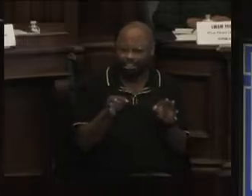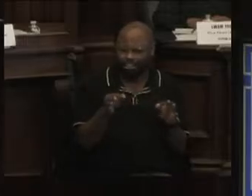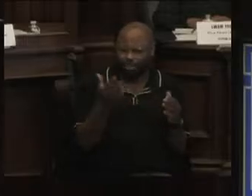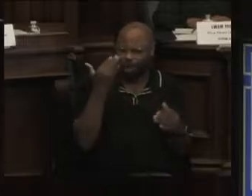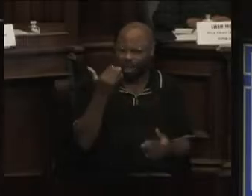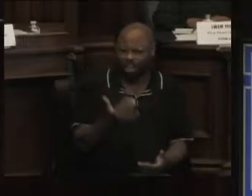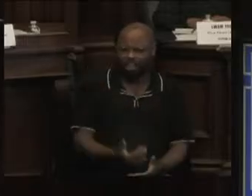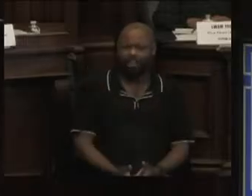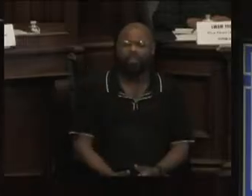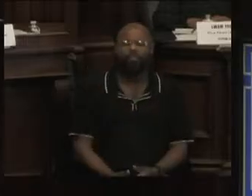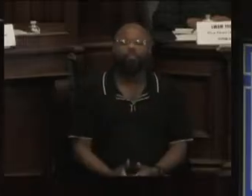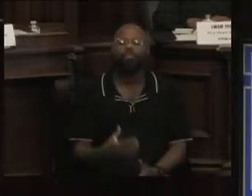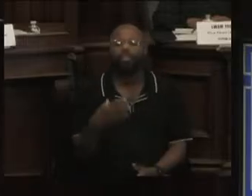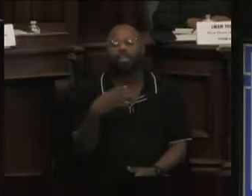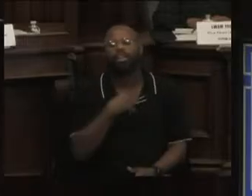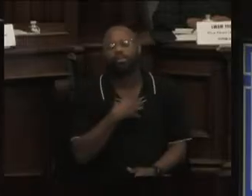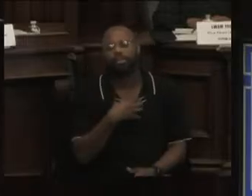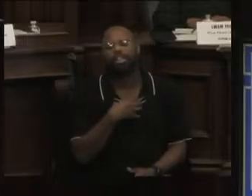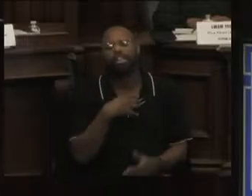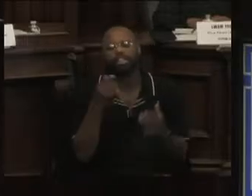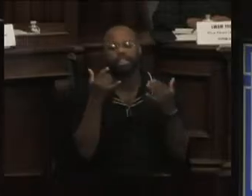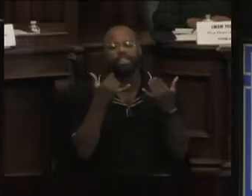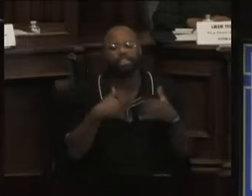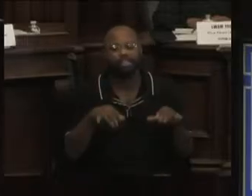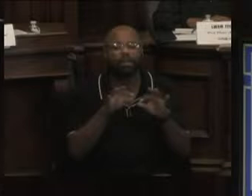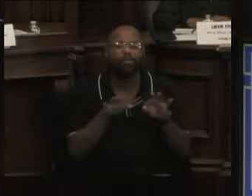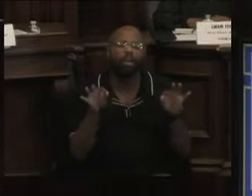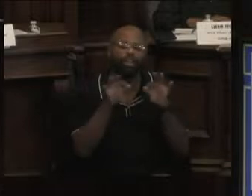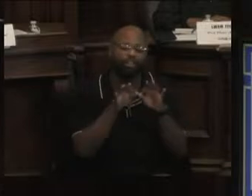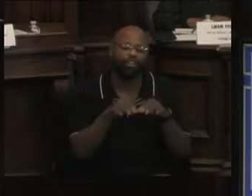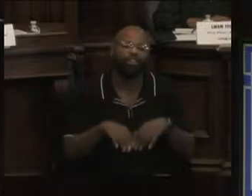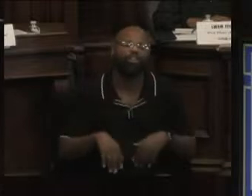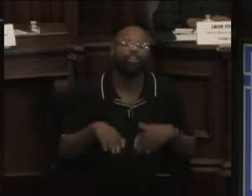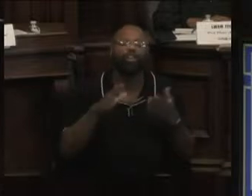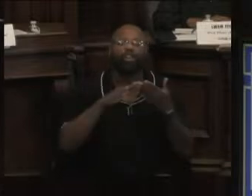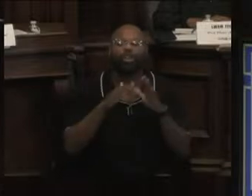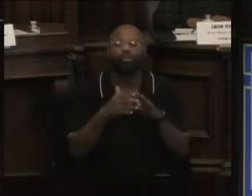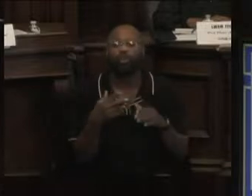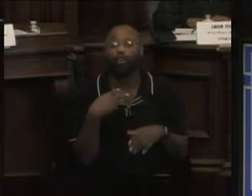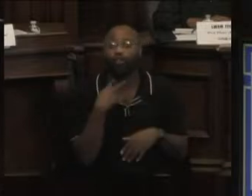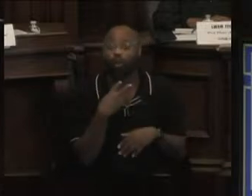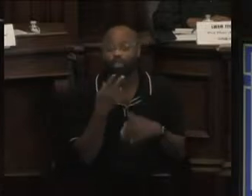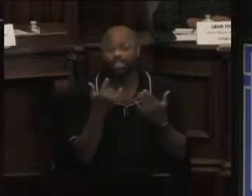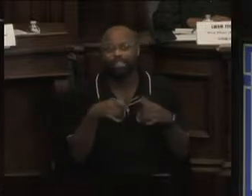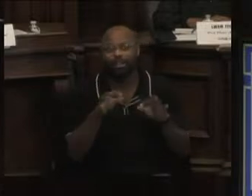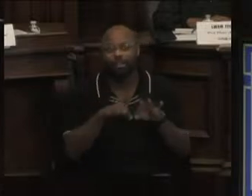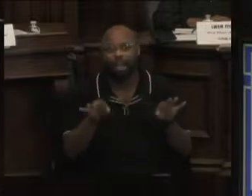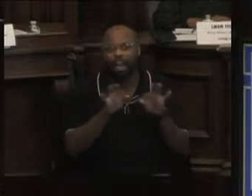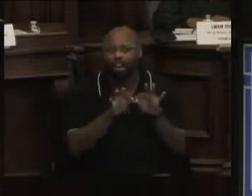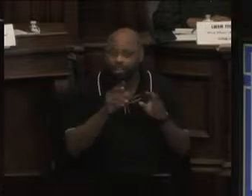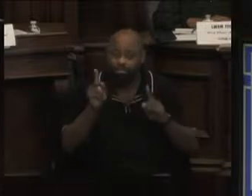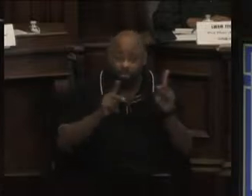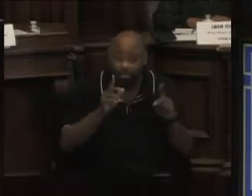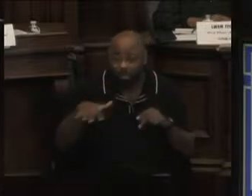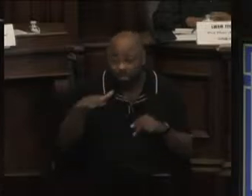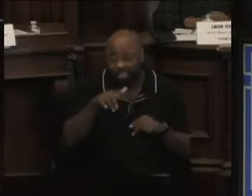know, a lot of people are saying, well, why does this even matter anymore? Right?